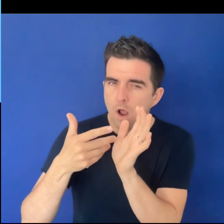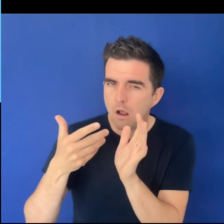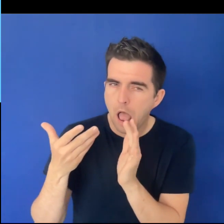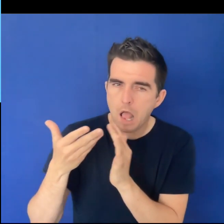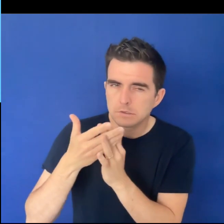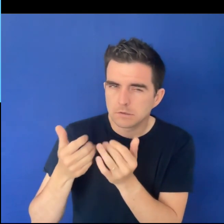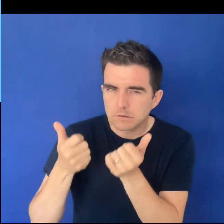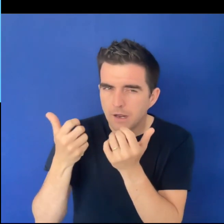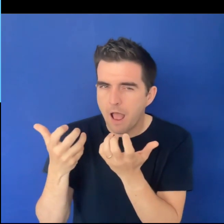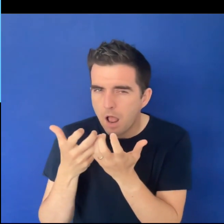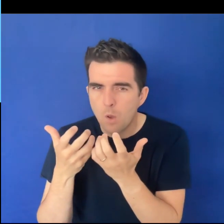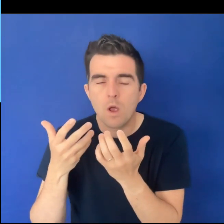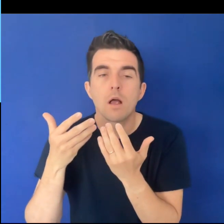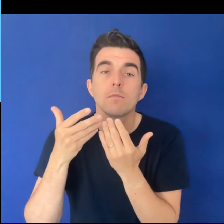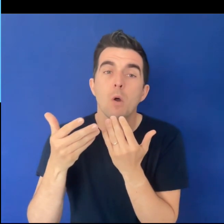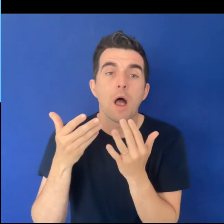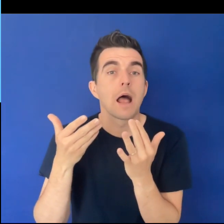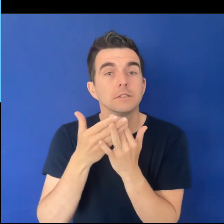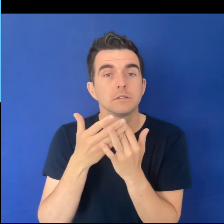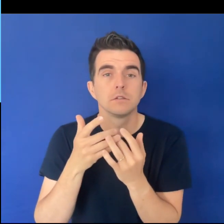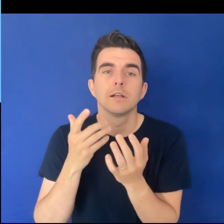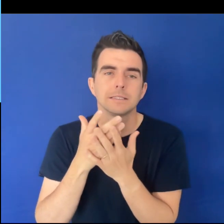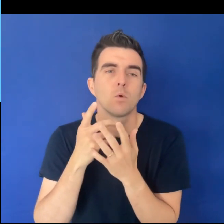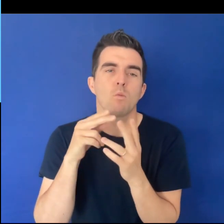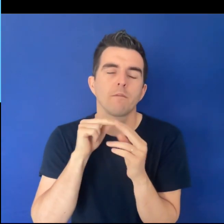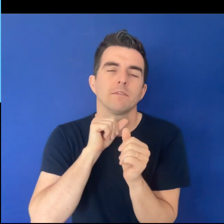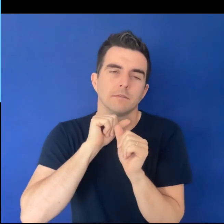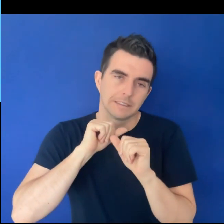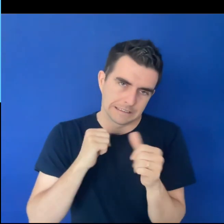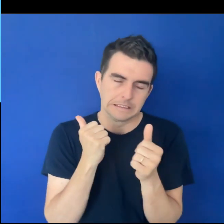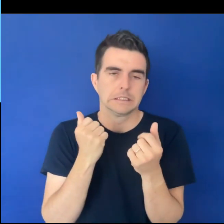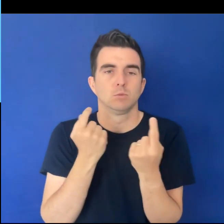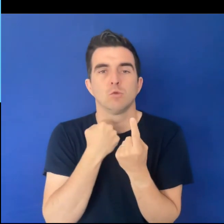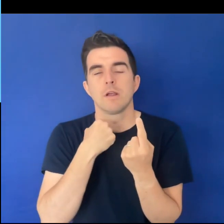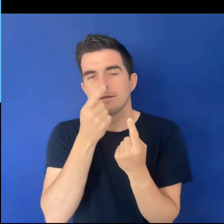more accessible is also one of the greatest resources we have.